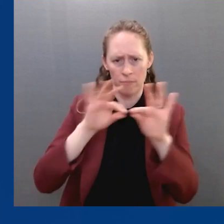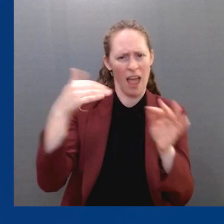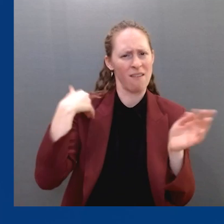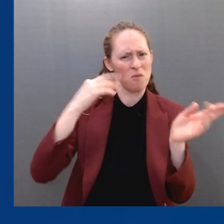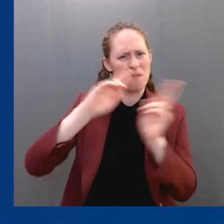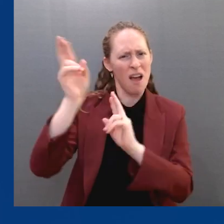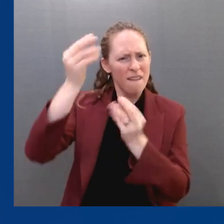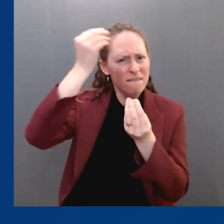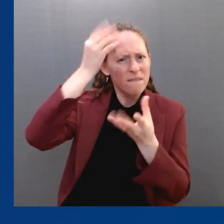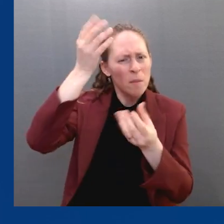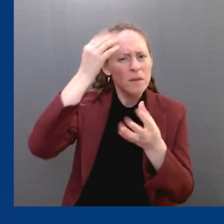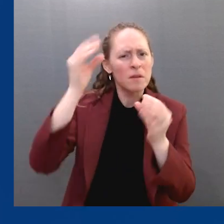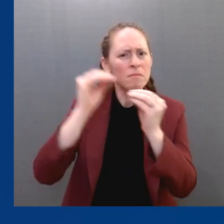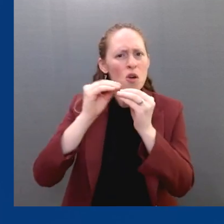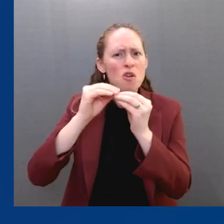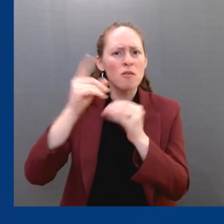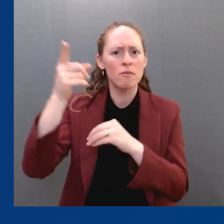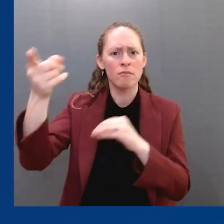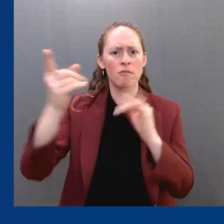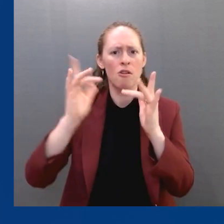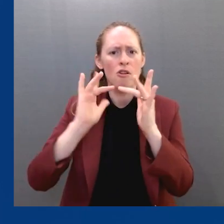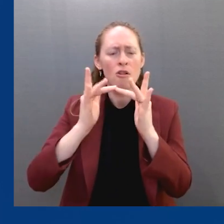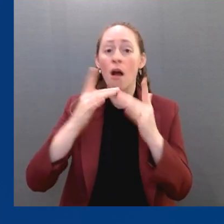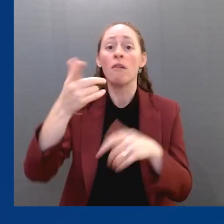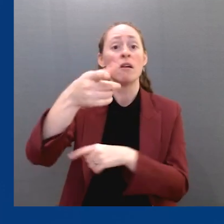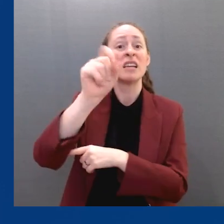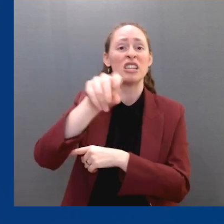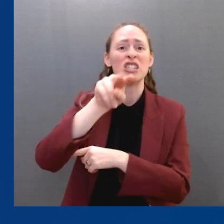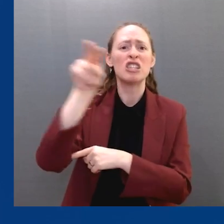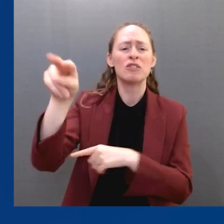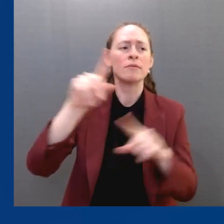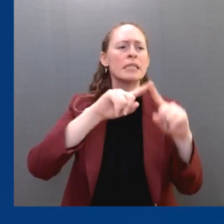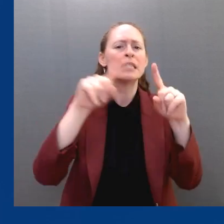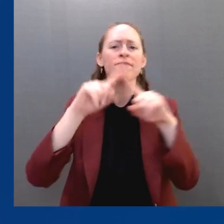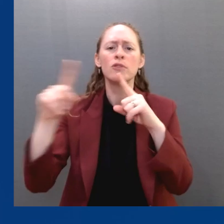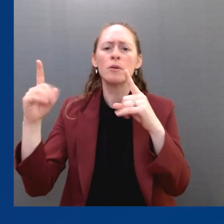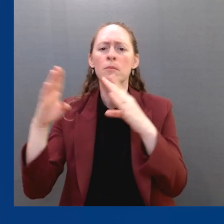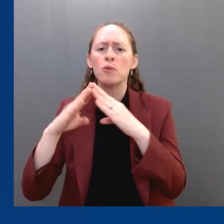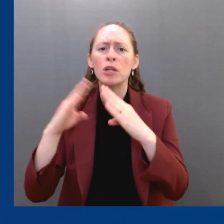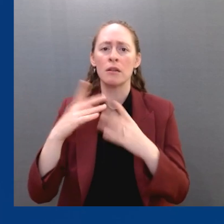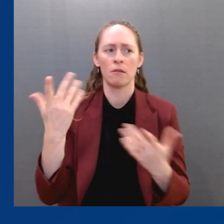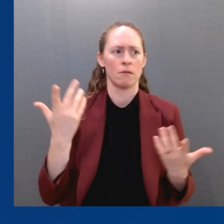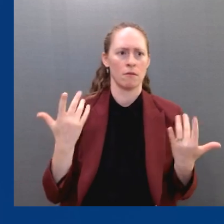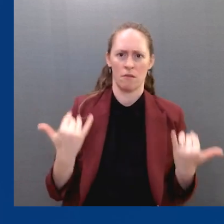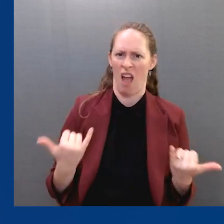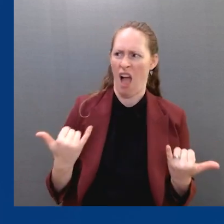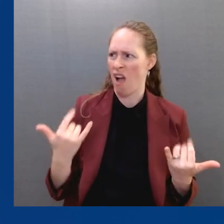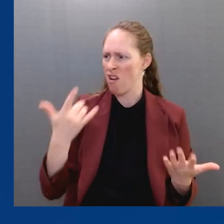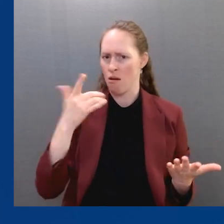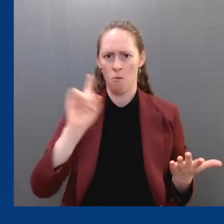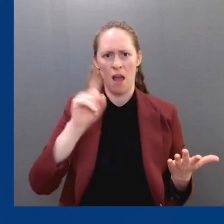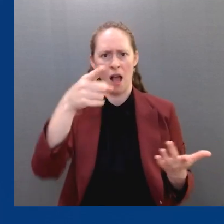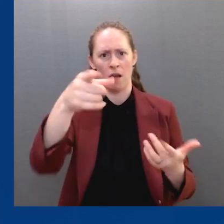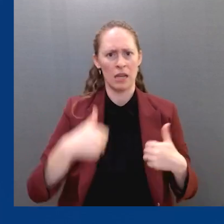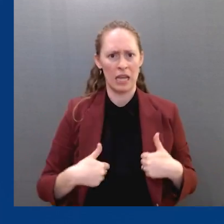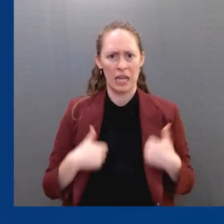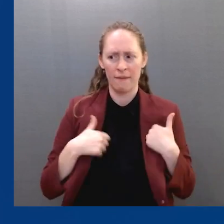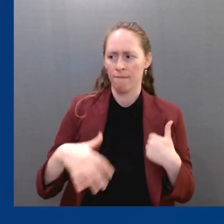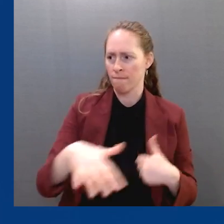when individuals should consider masking in indoor public spaces. And we continue to encourage Americans to visit Covidcard